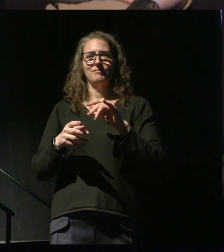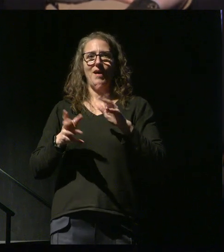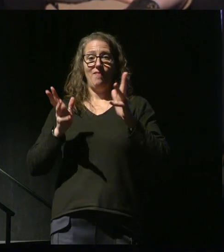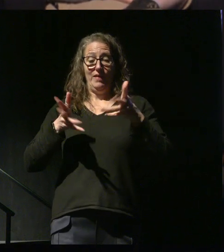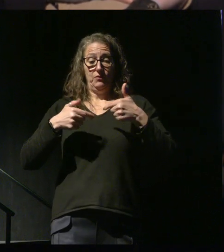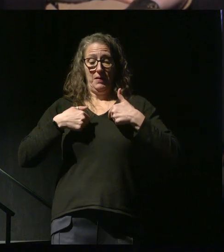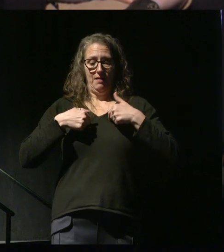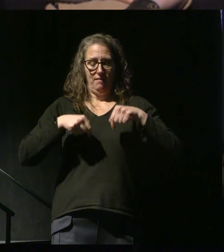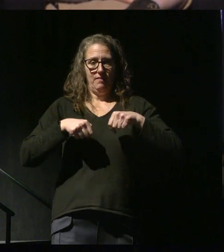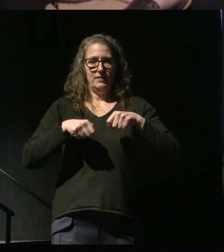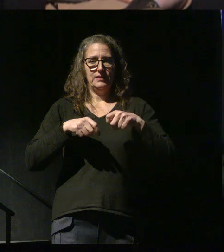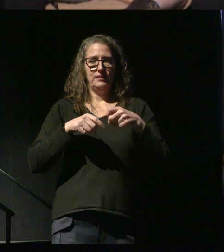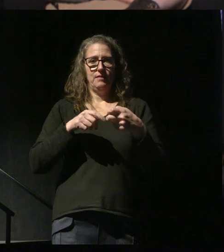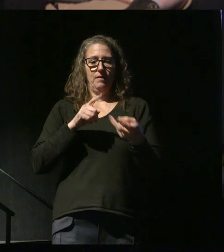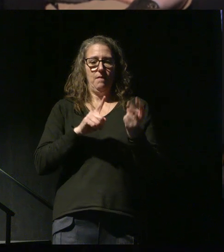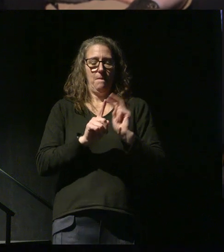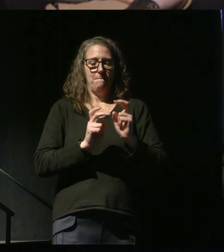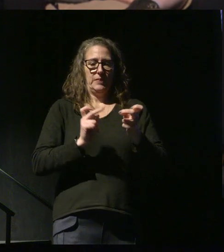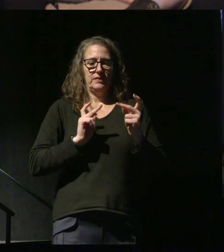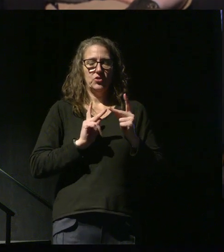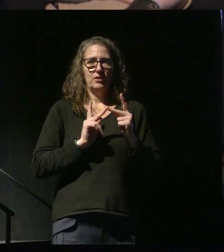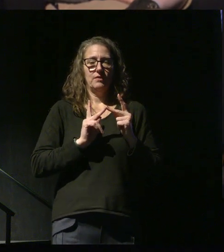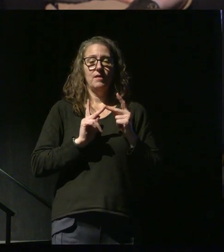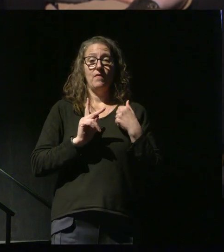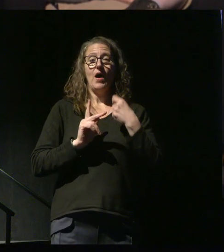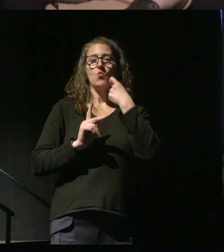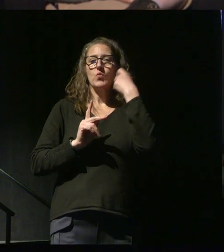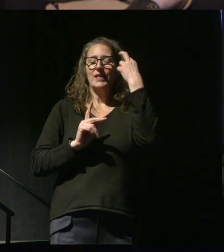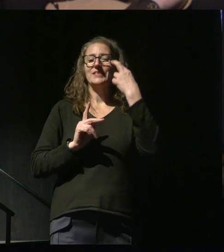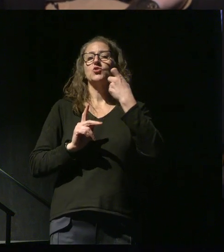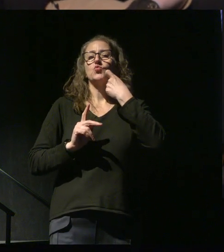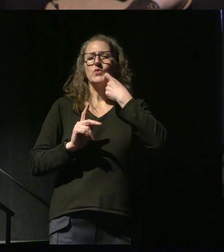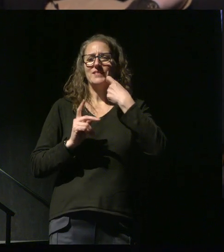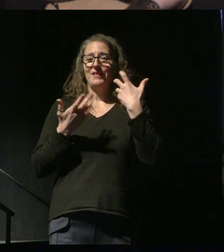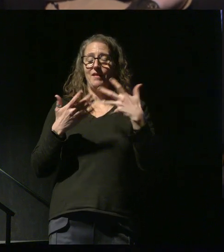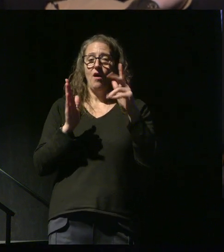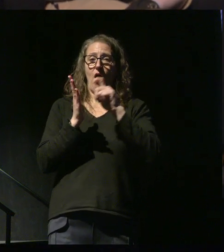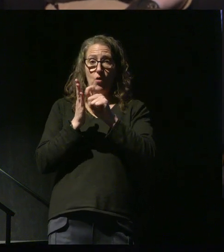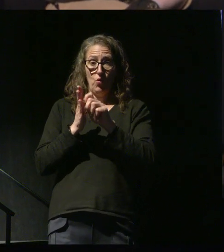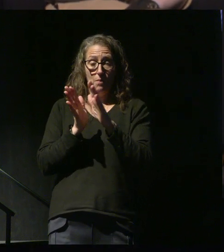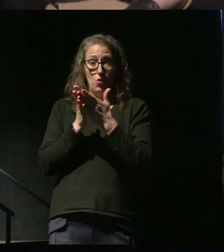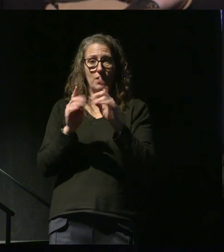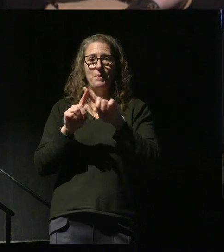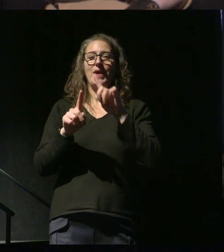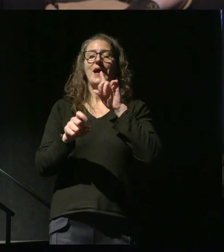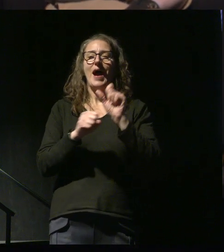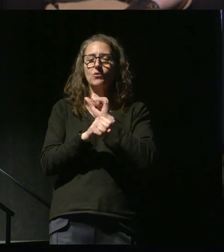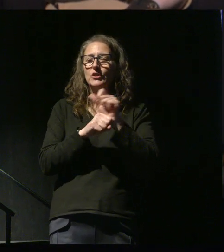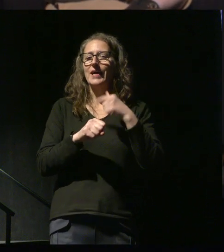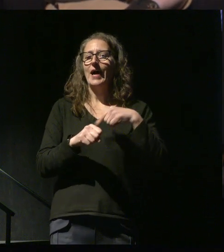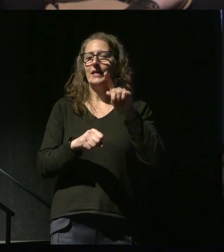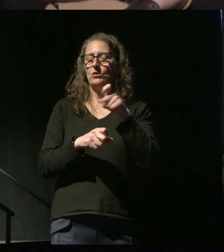you know just realizing, having written the book that I actually need to hold myself accountable,